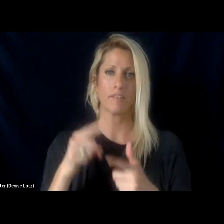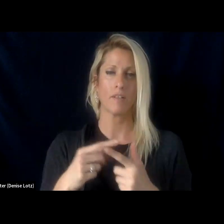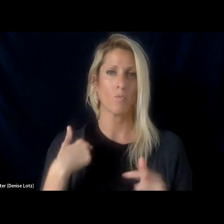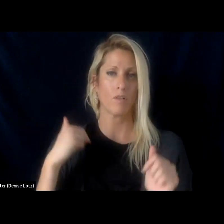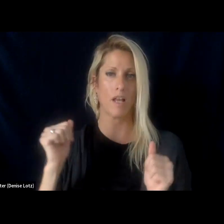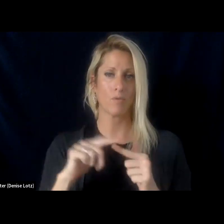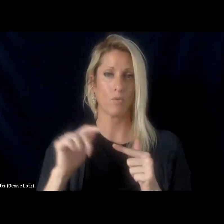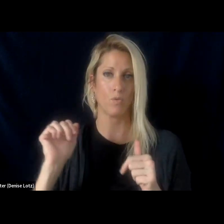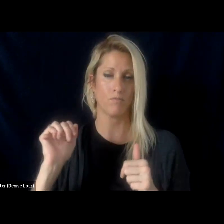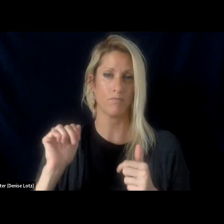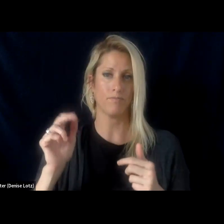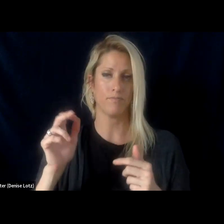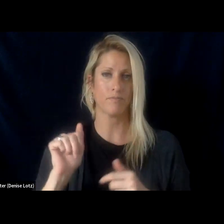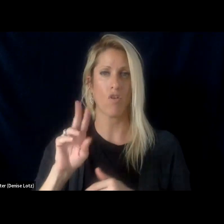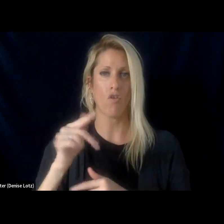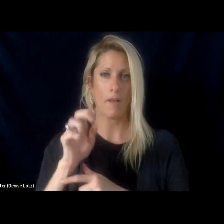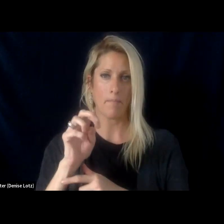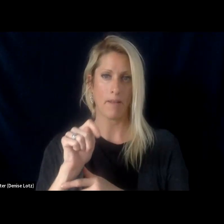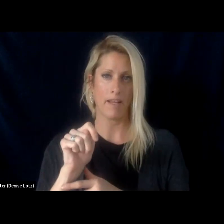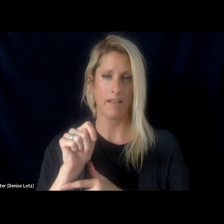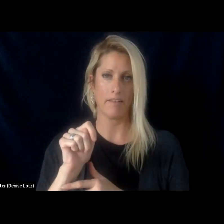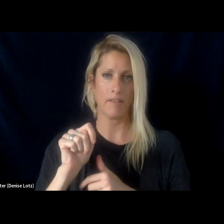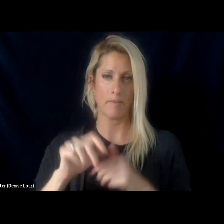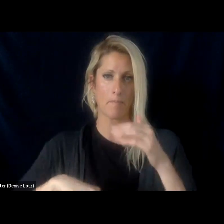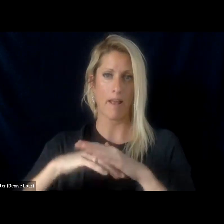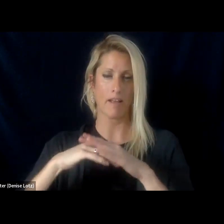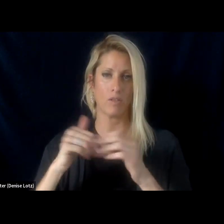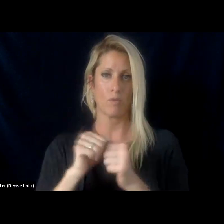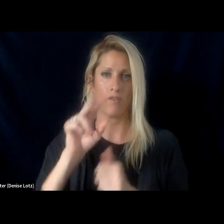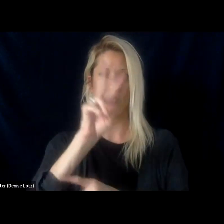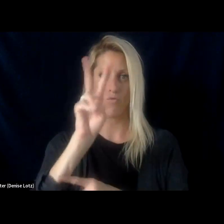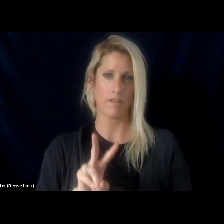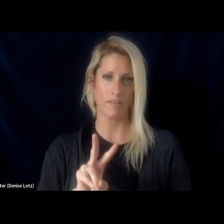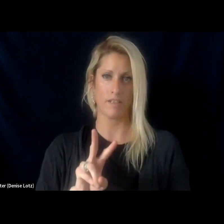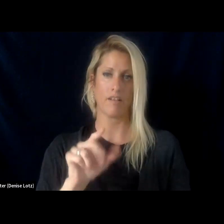the capacity. We we worked with Verizon through the contract with La Usd to provide those